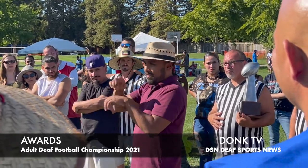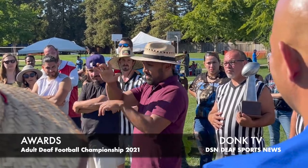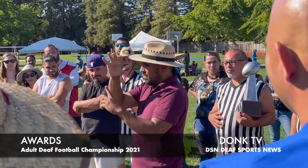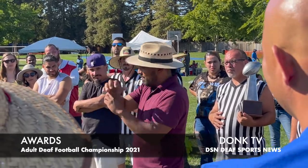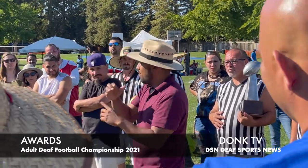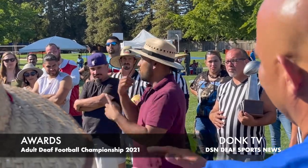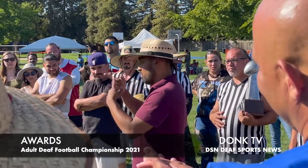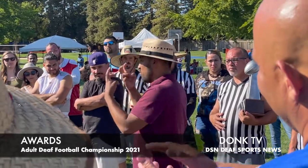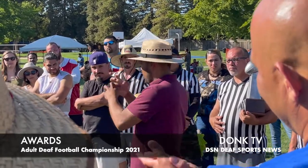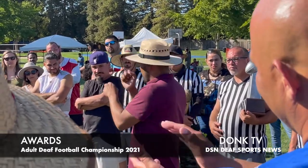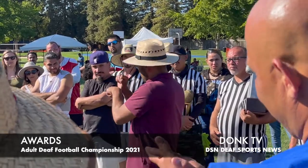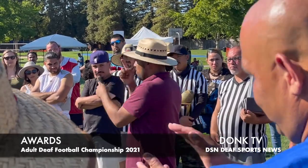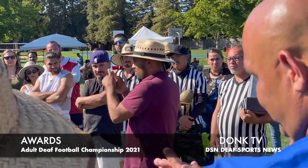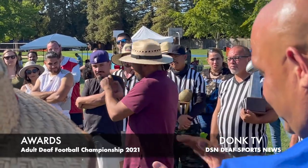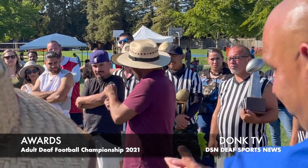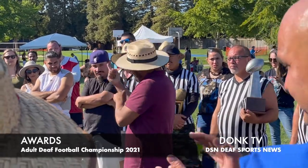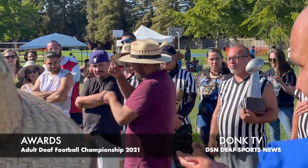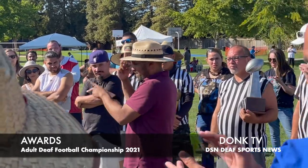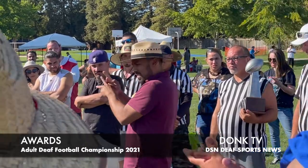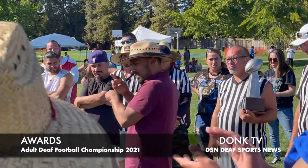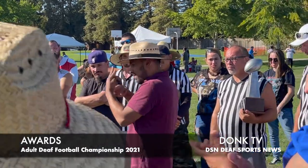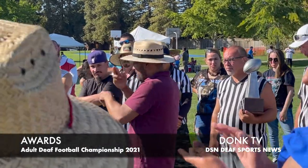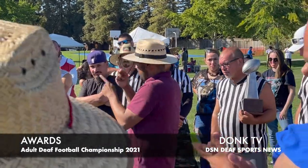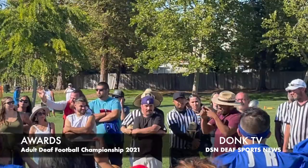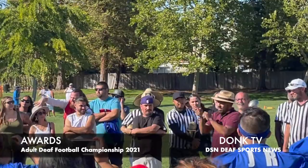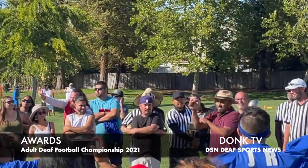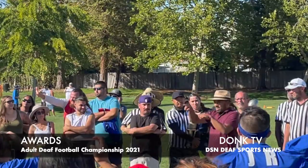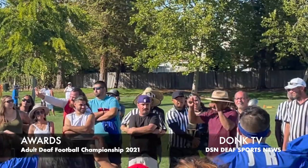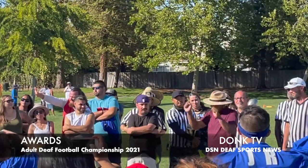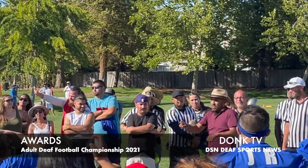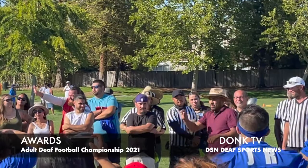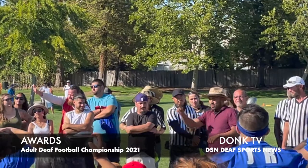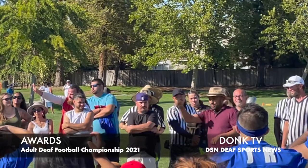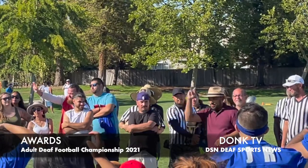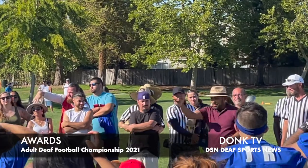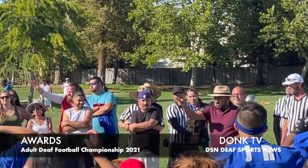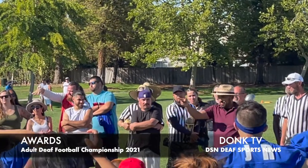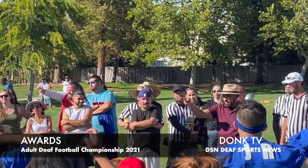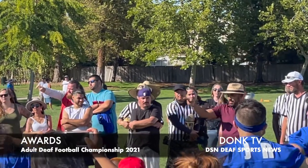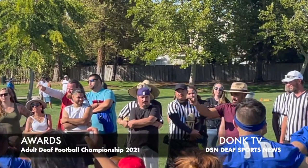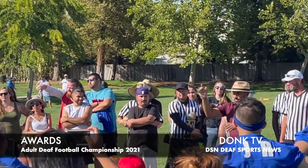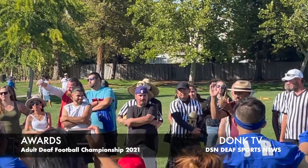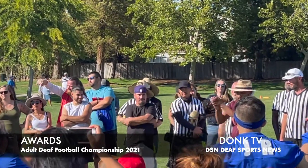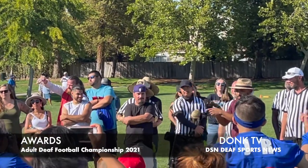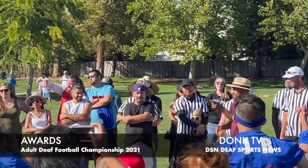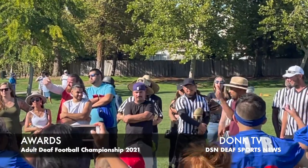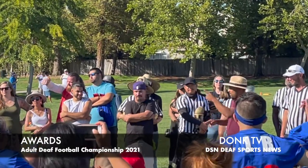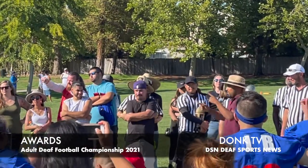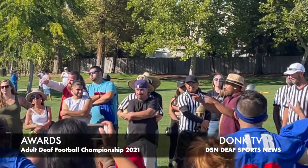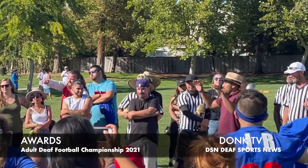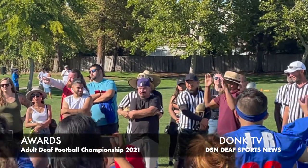Superman Wins this year, but your hard work still shows. keep it going you can don't give up